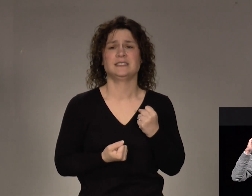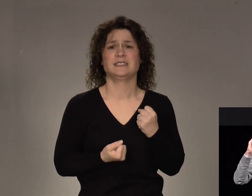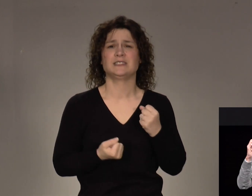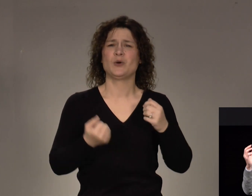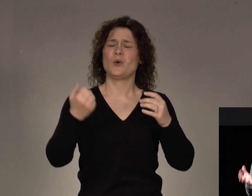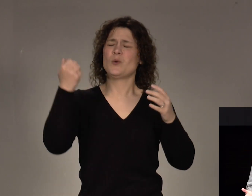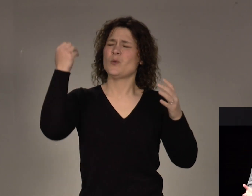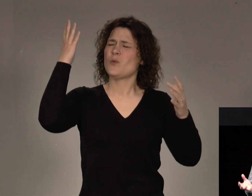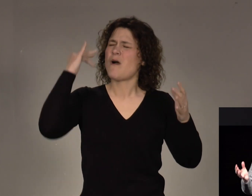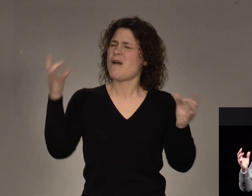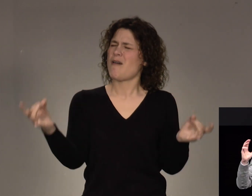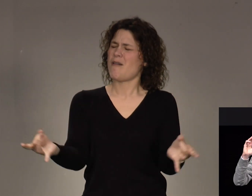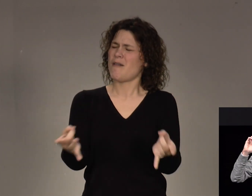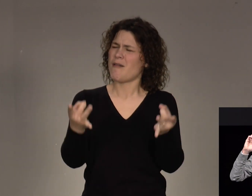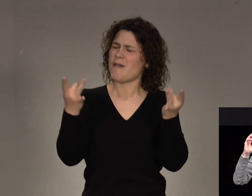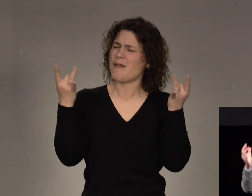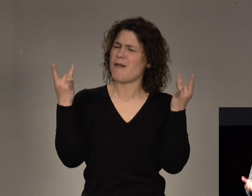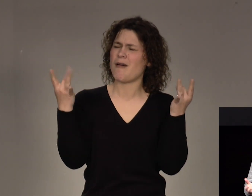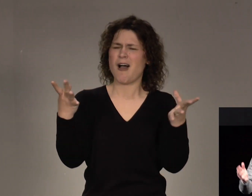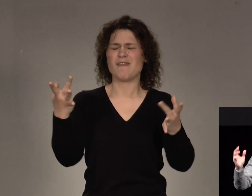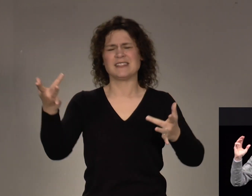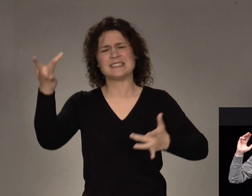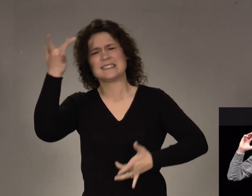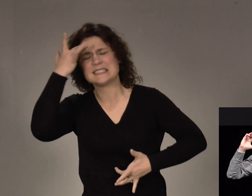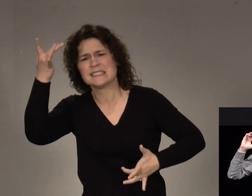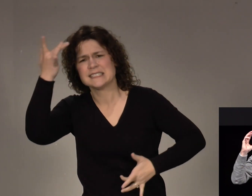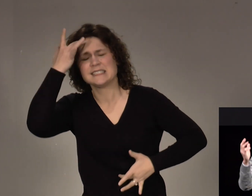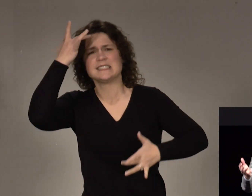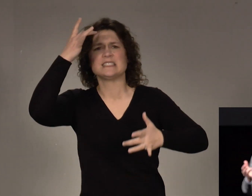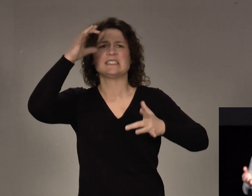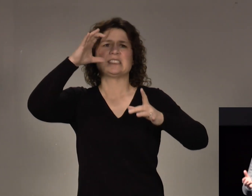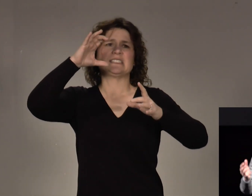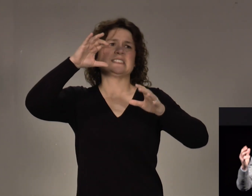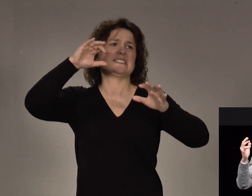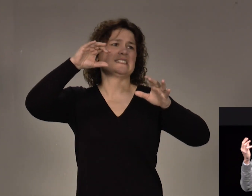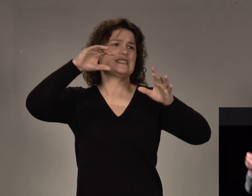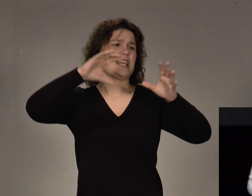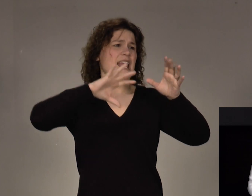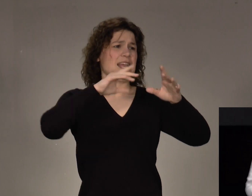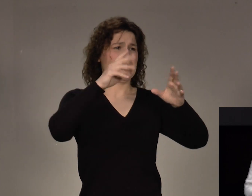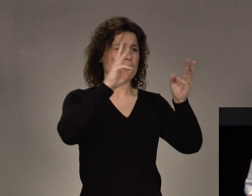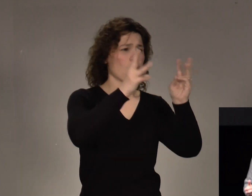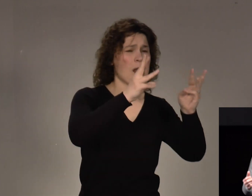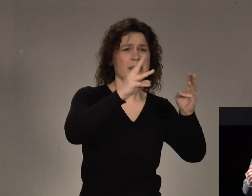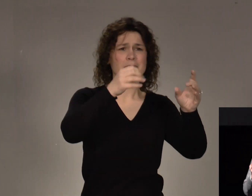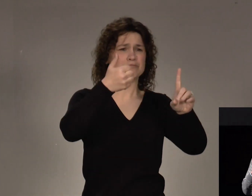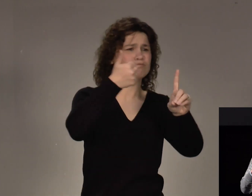catastrophic diseases and--and climatological disasters and--and--and